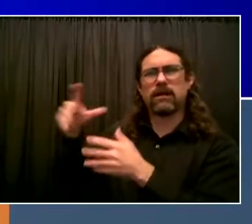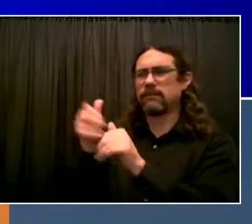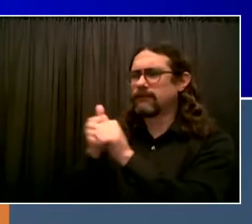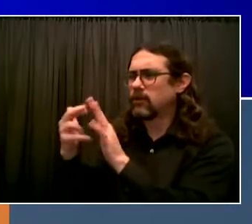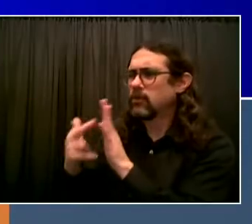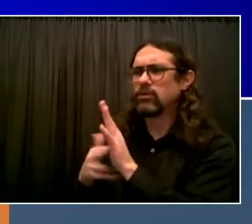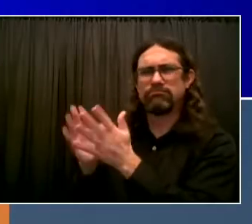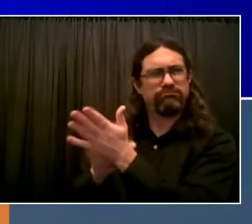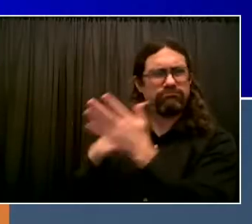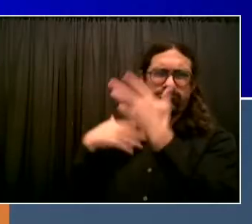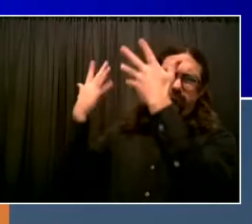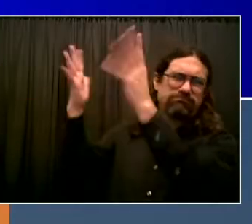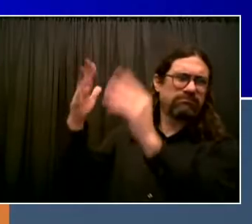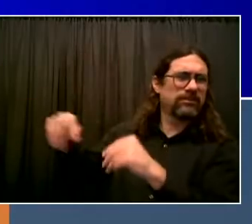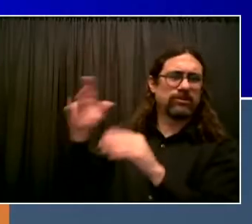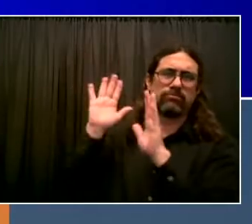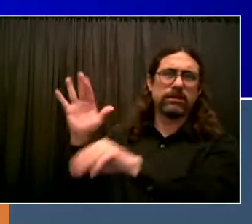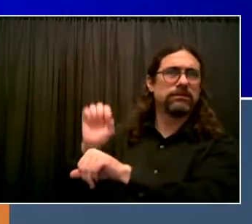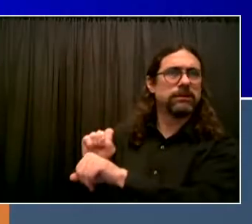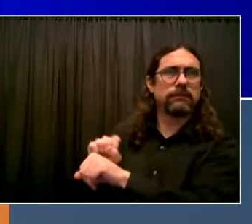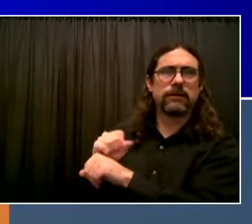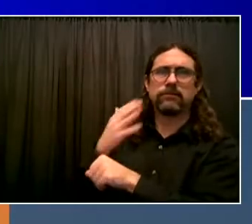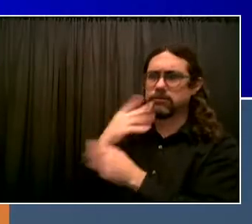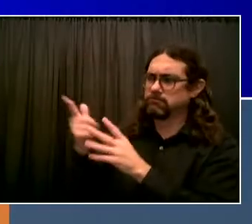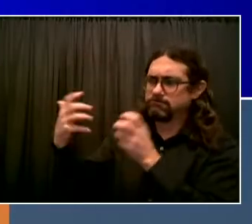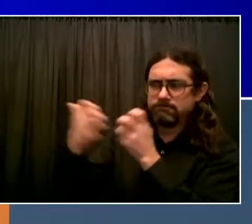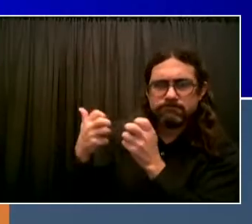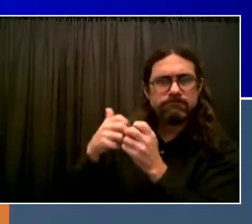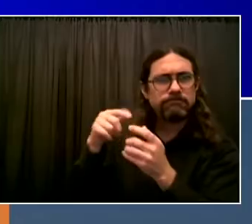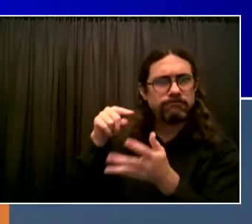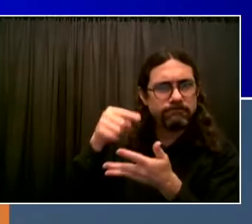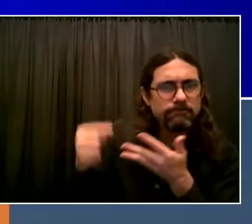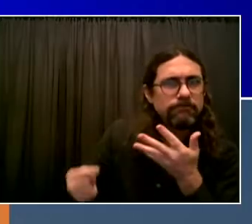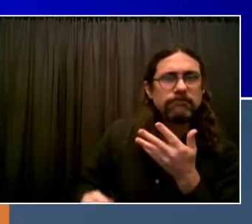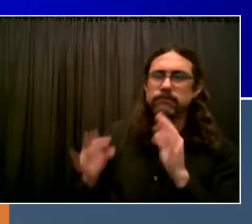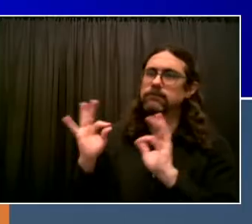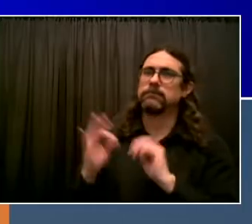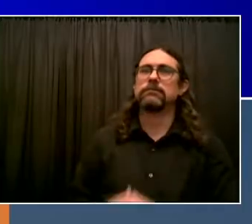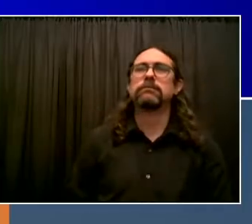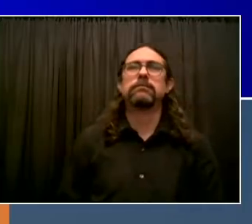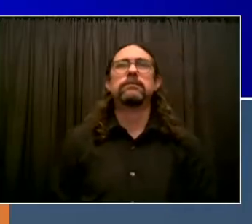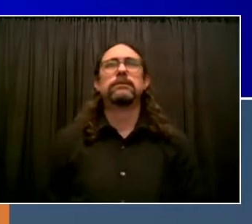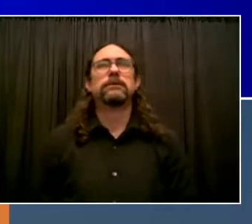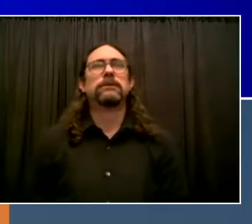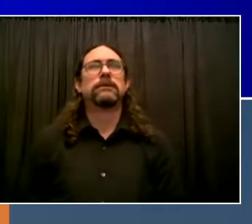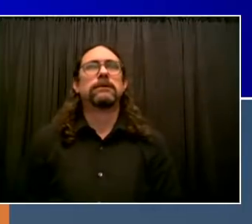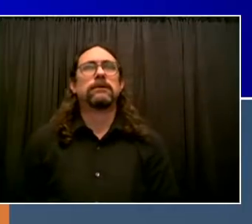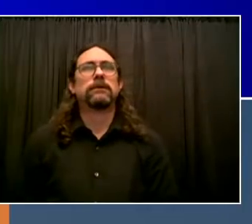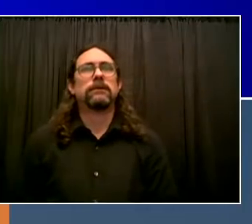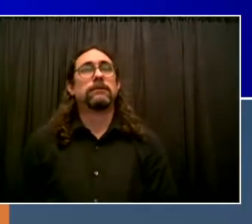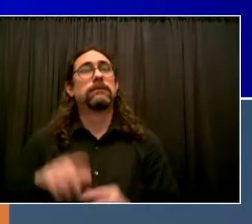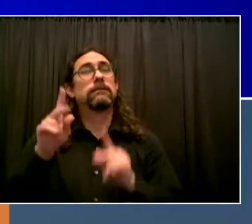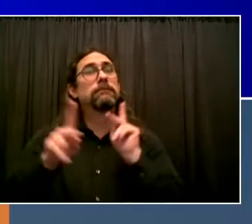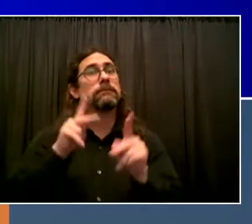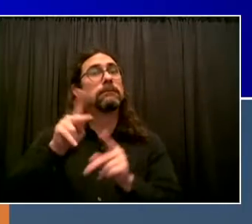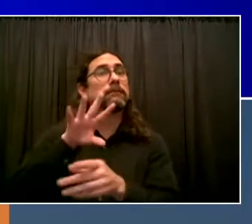GOOD ADVICE UP FRONT. WE MECA UPWI TH RULES THAT WORK, VAST MAJORITY TO IMPLEMENT THOSE RULES REALLY EFFECTIVY ELAD N I OCNSTANTLY